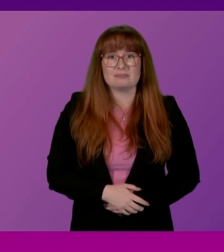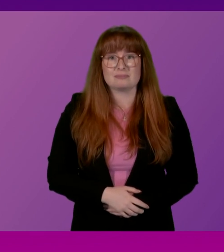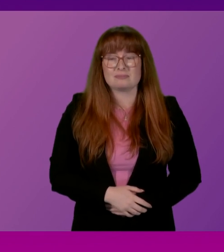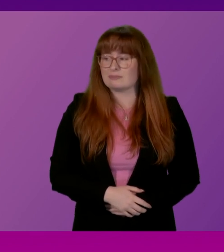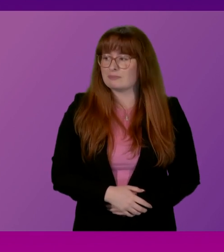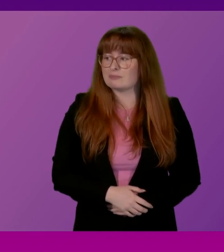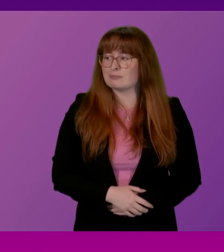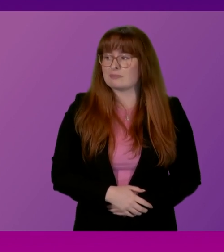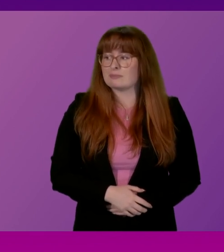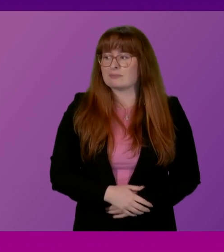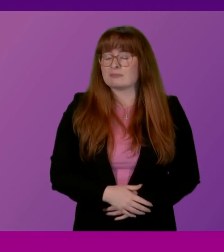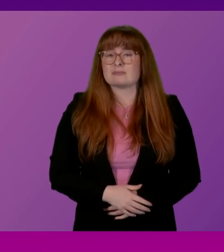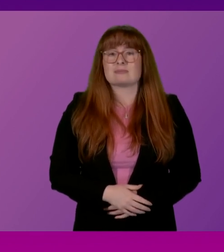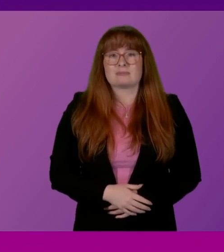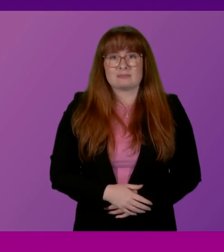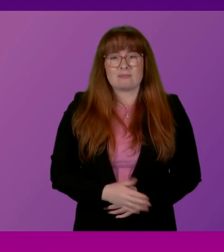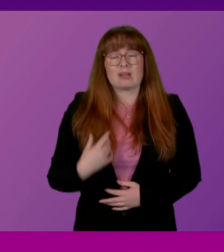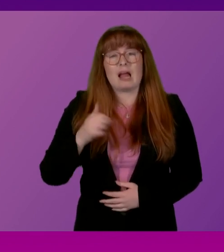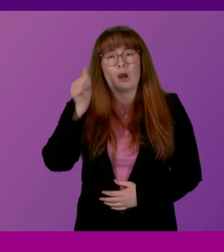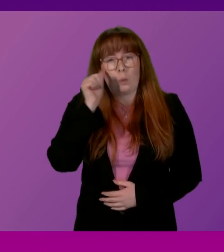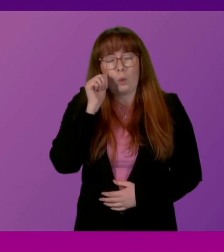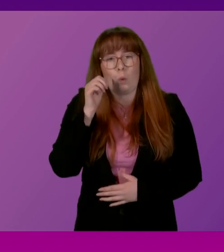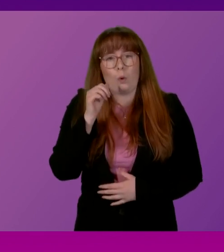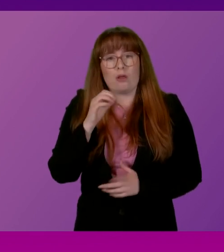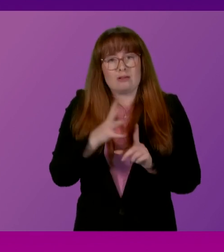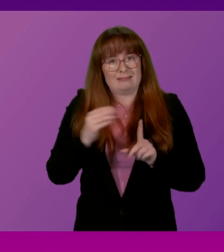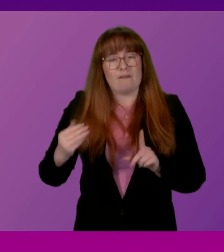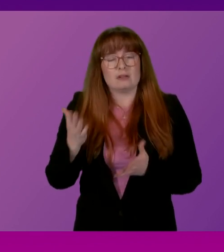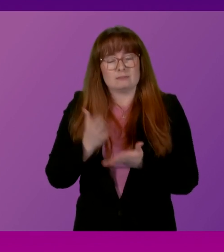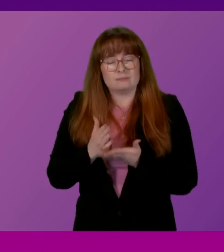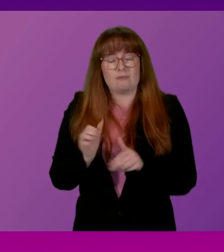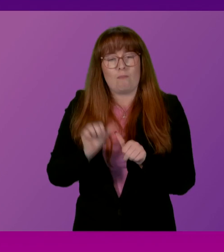I know that the Conservatives are in their post-truth stage.